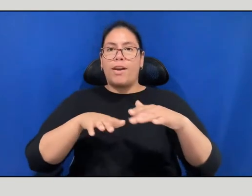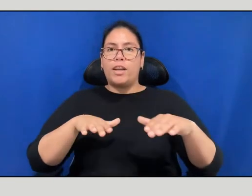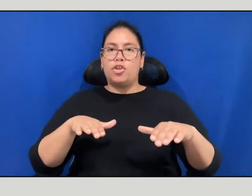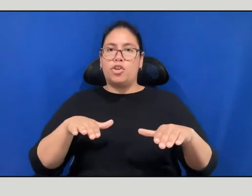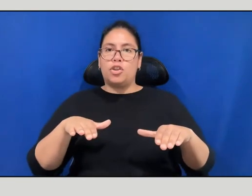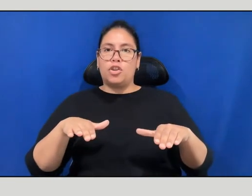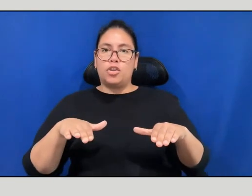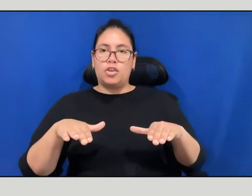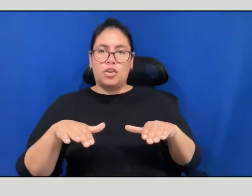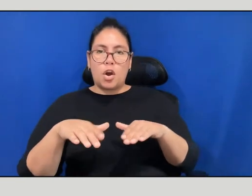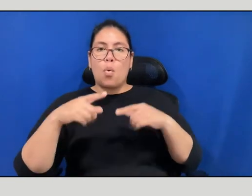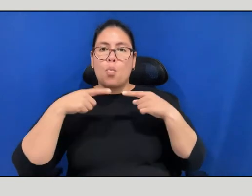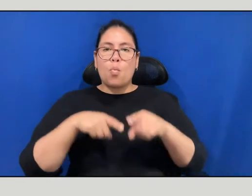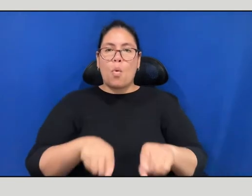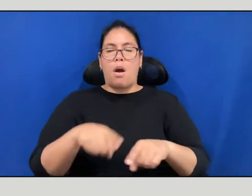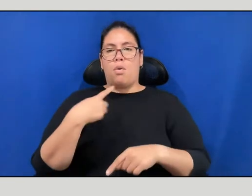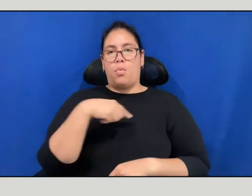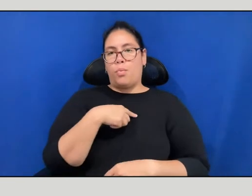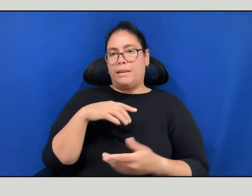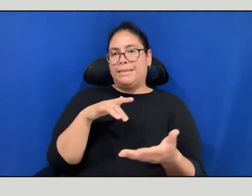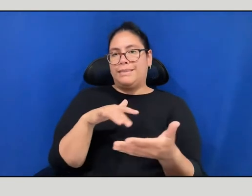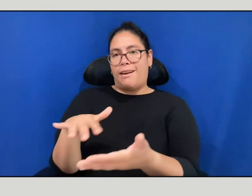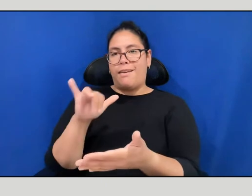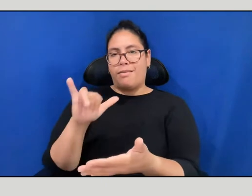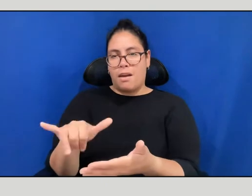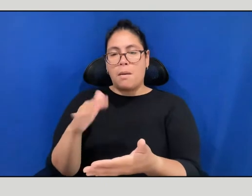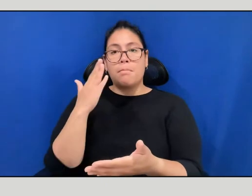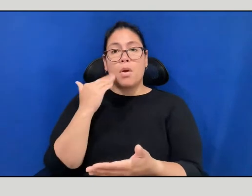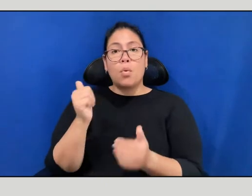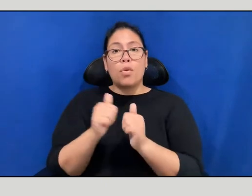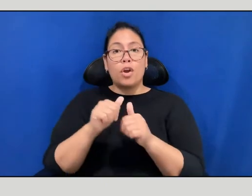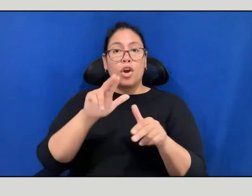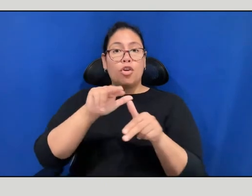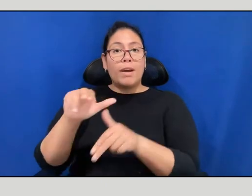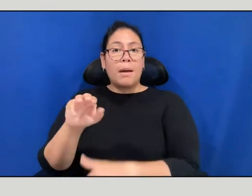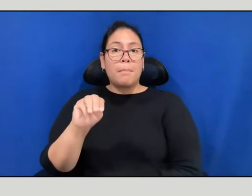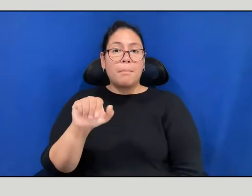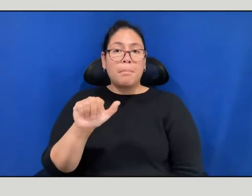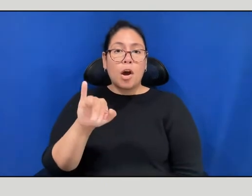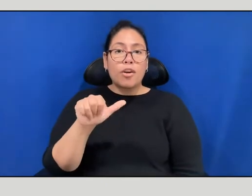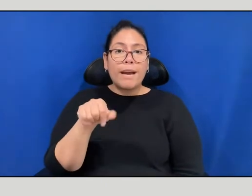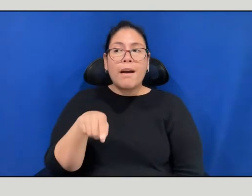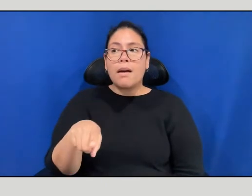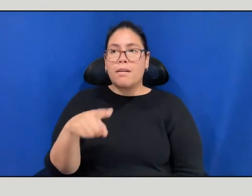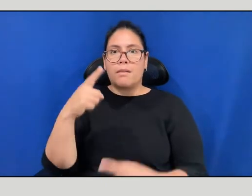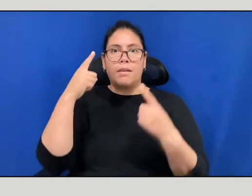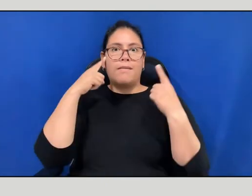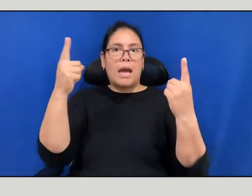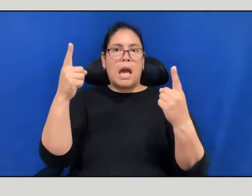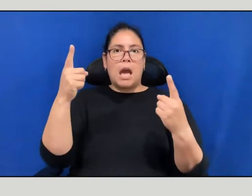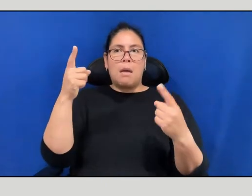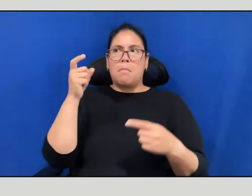because I think with Hurricane Maria, with the famous toss of the paper towels and all of that,